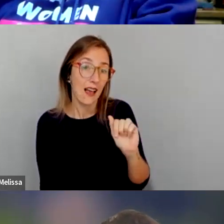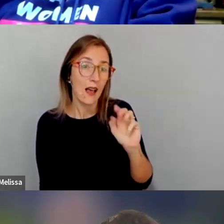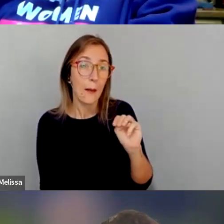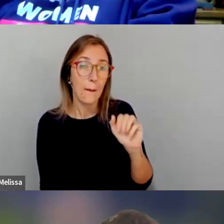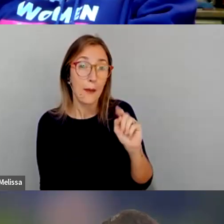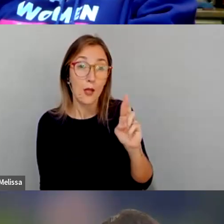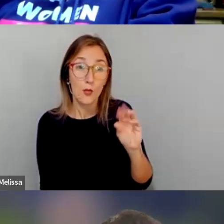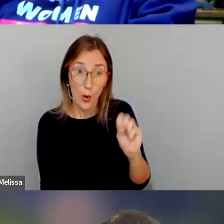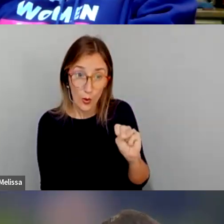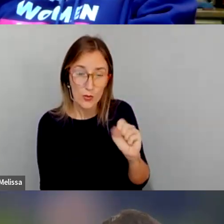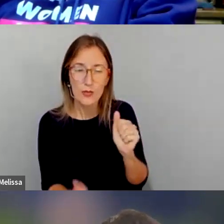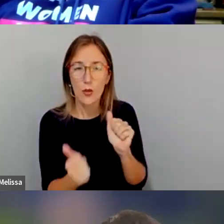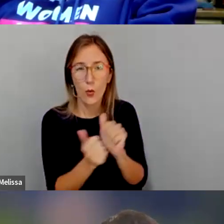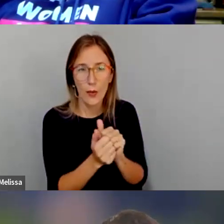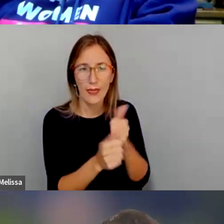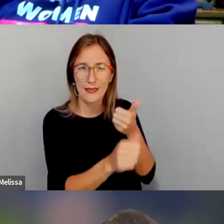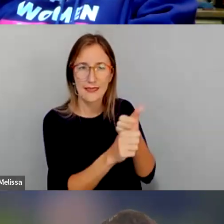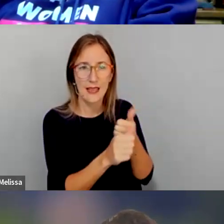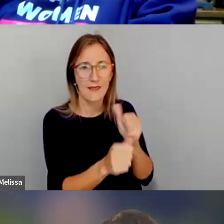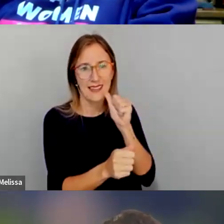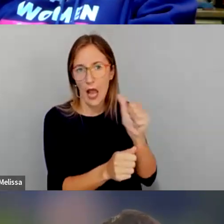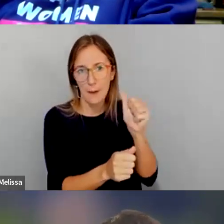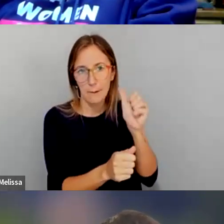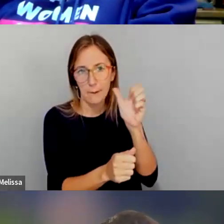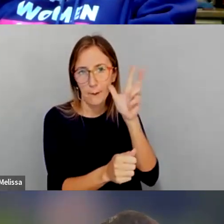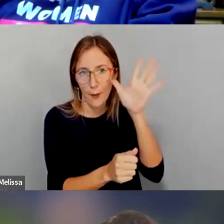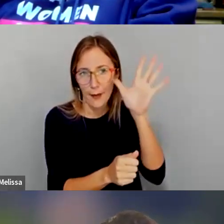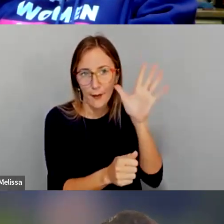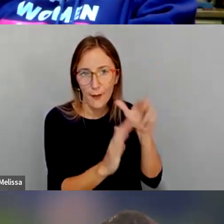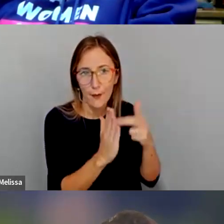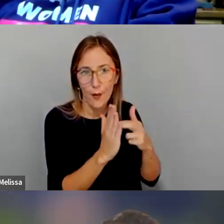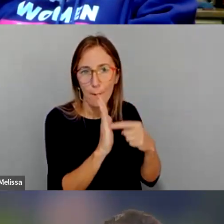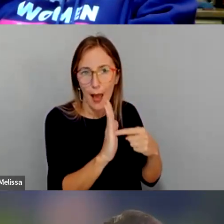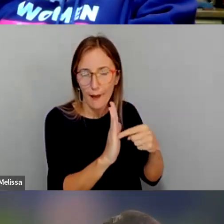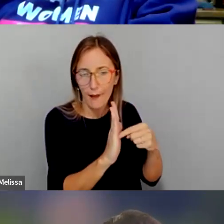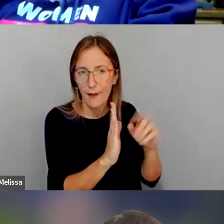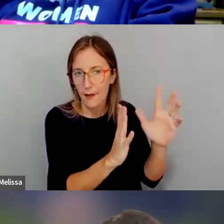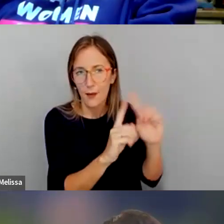for me. As a little kid growing up I practiced with non-